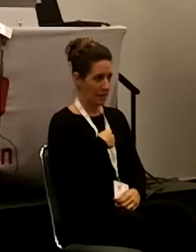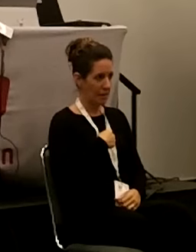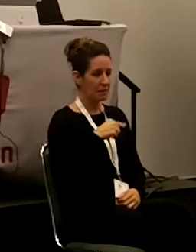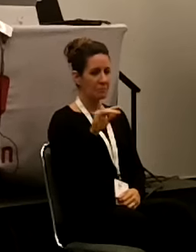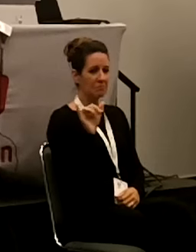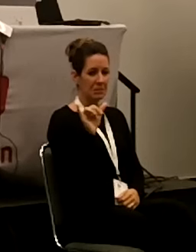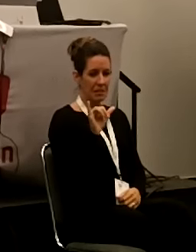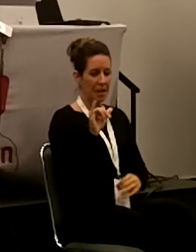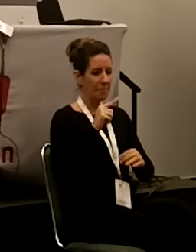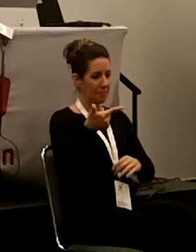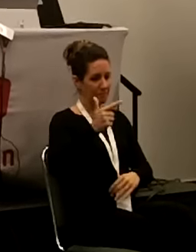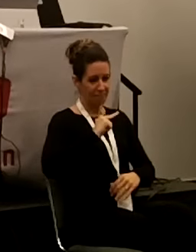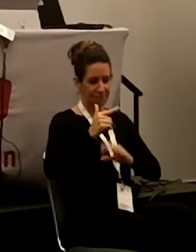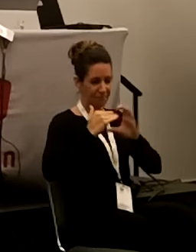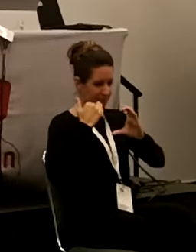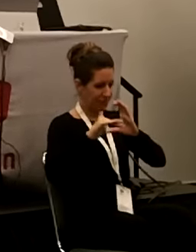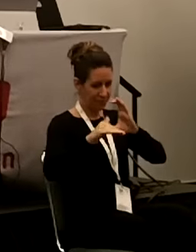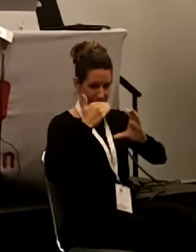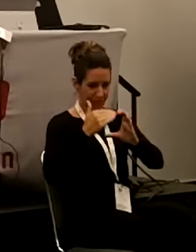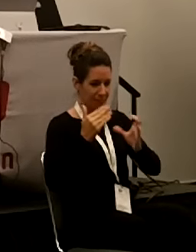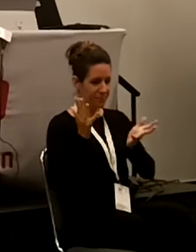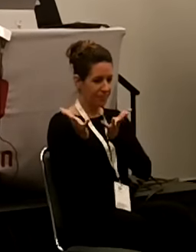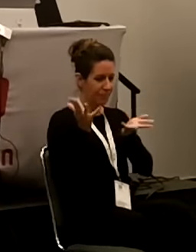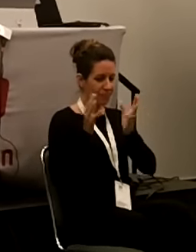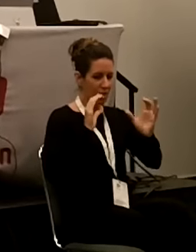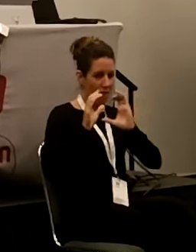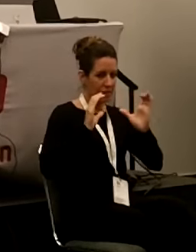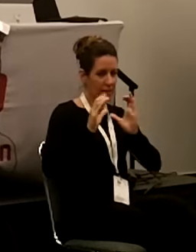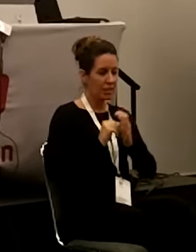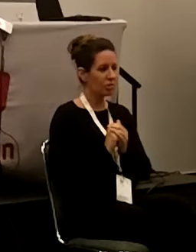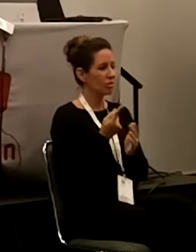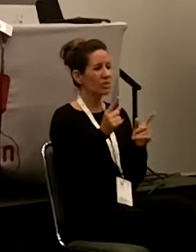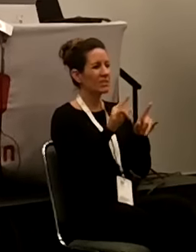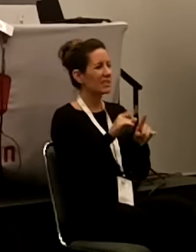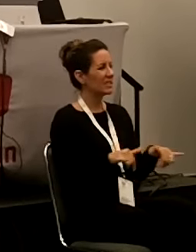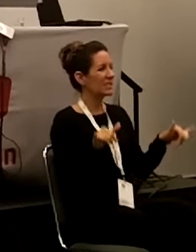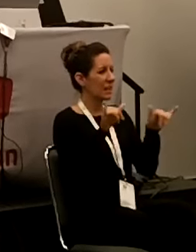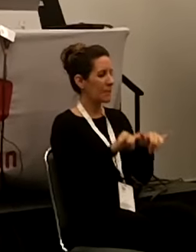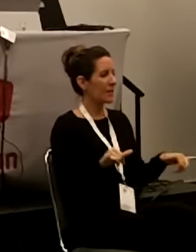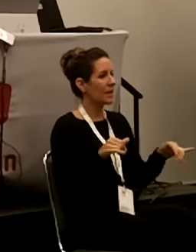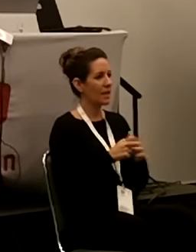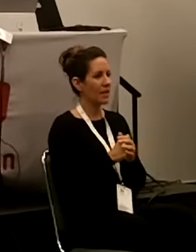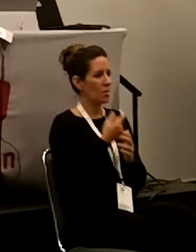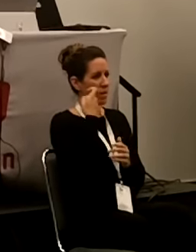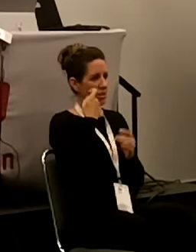went through a back and forth conversation. It's pretty much just the same thing as what I just talked about,